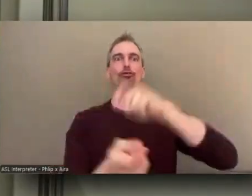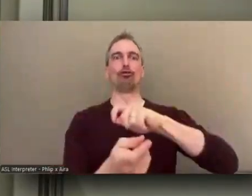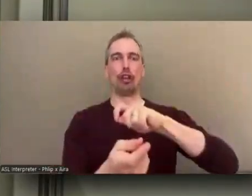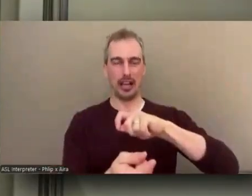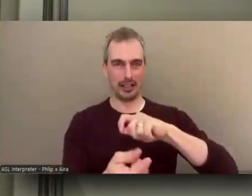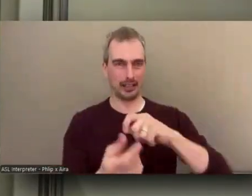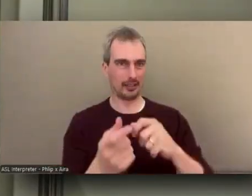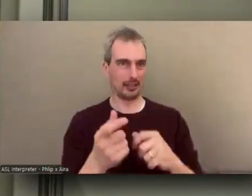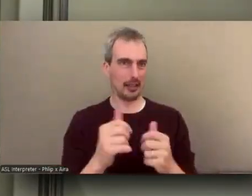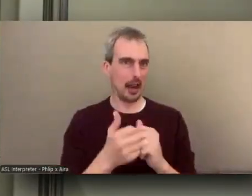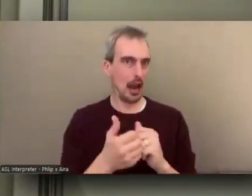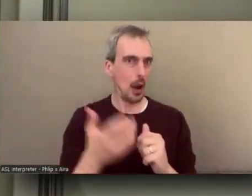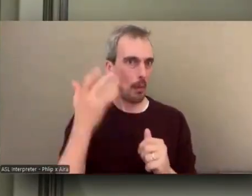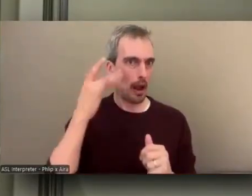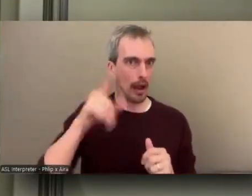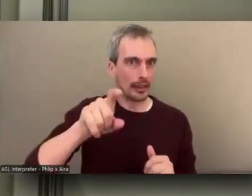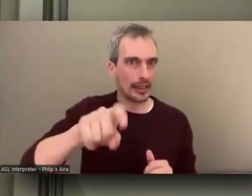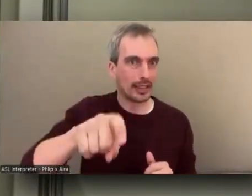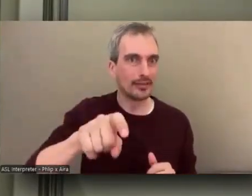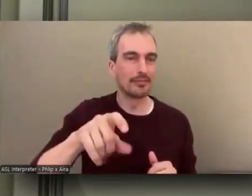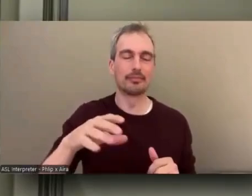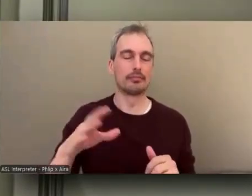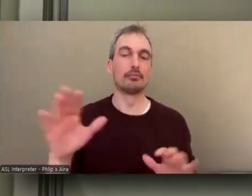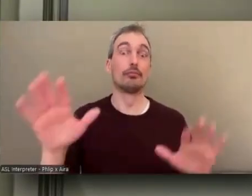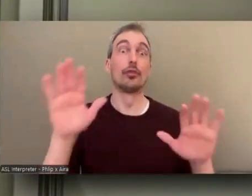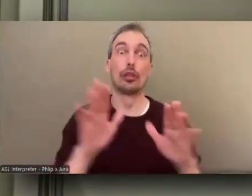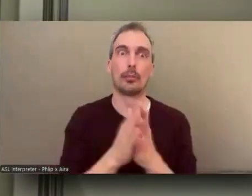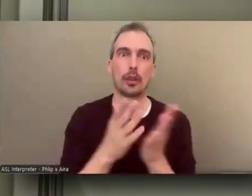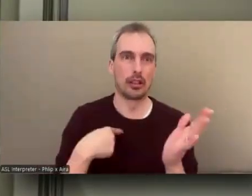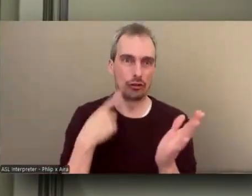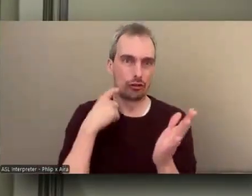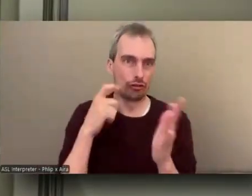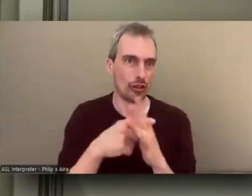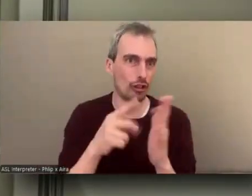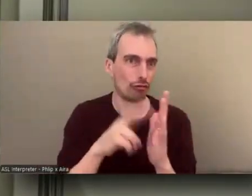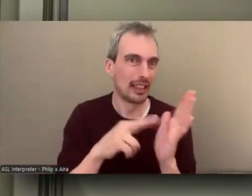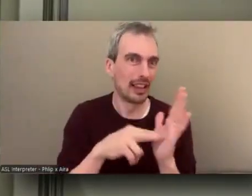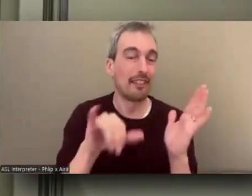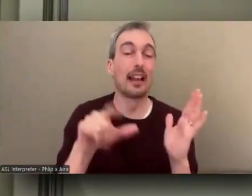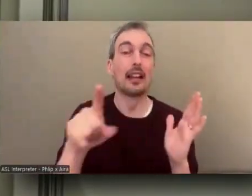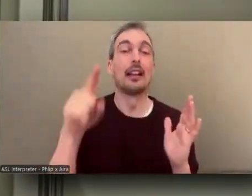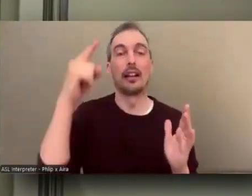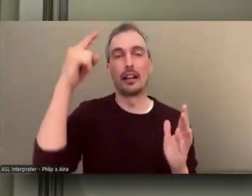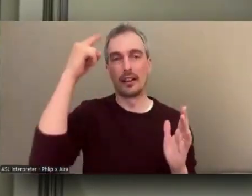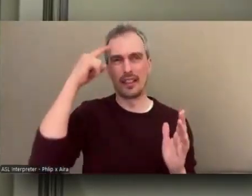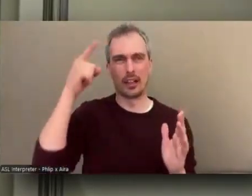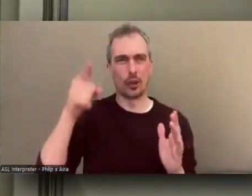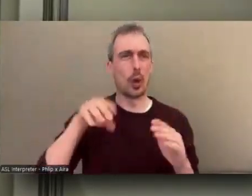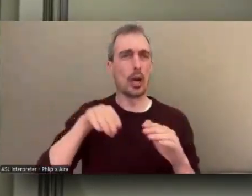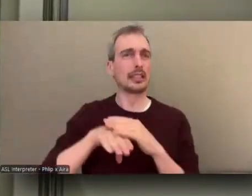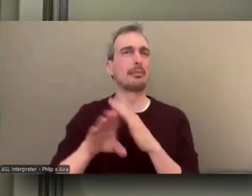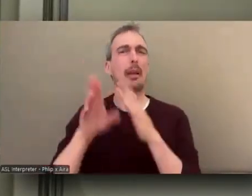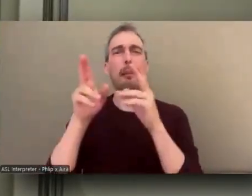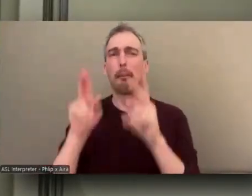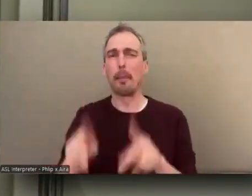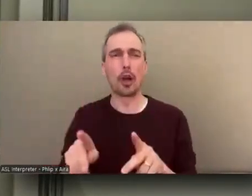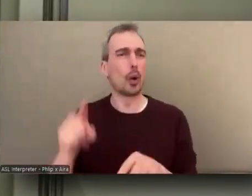But she talks a lot about how you don't expect to be doing organizational change as an accessibility person. You think you're gonna be fixing a website.